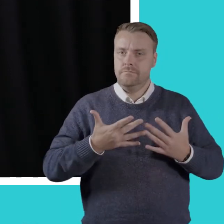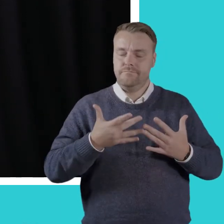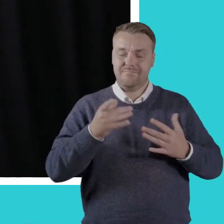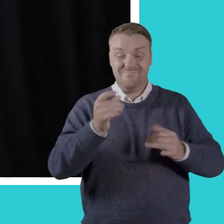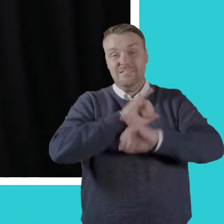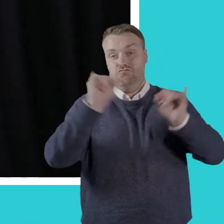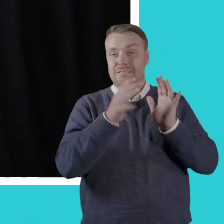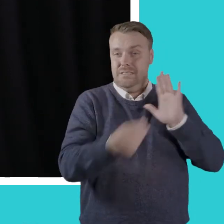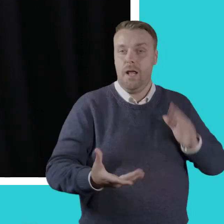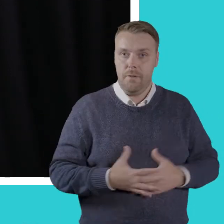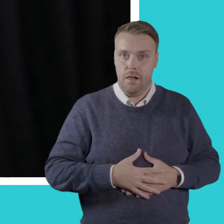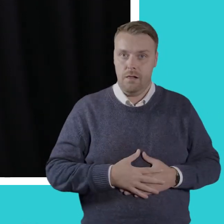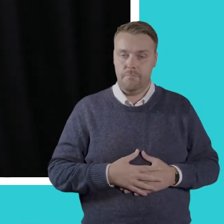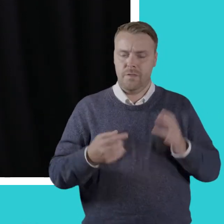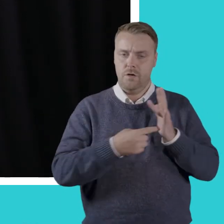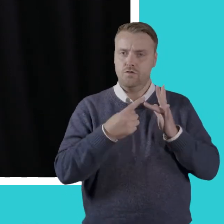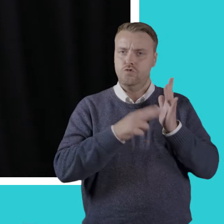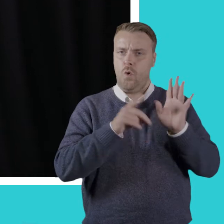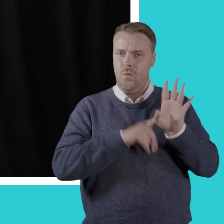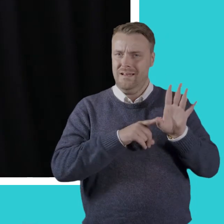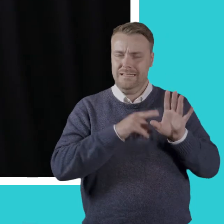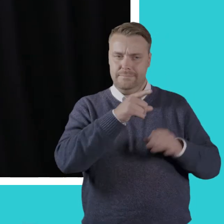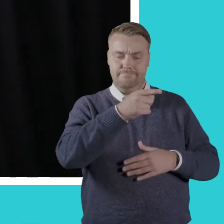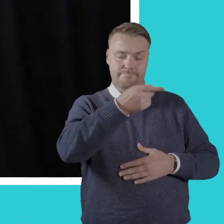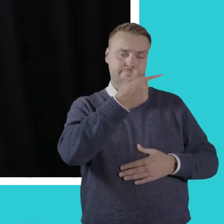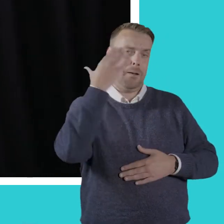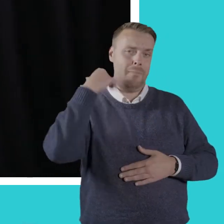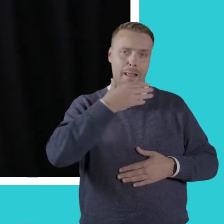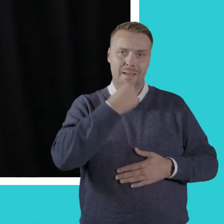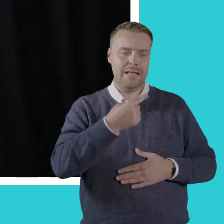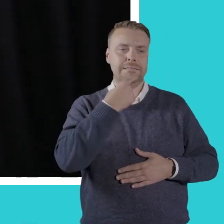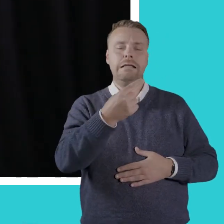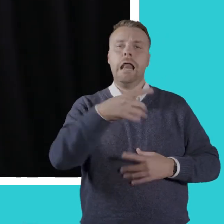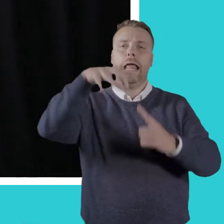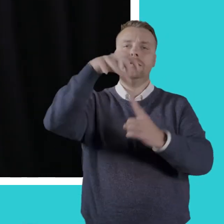we have had Tony Sowell come up as a black man telling us that institutional racism doesn't exist